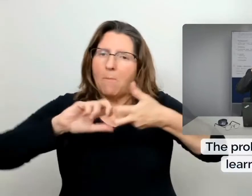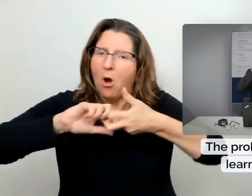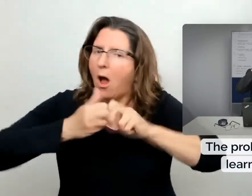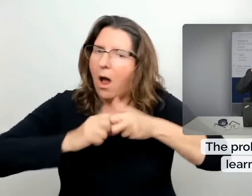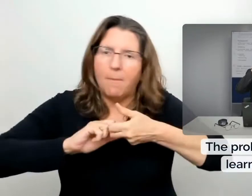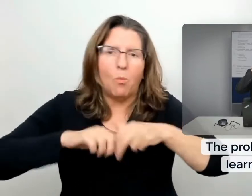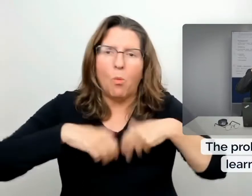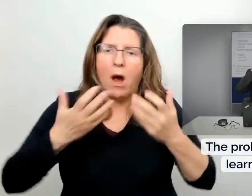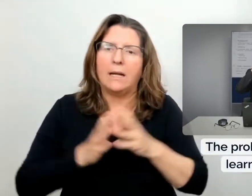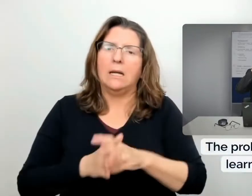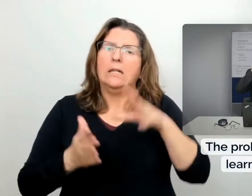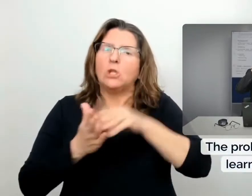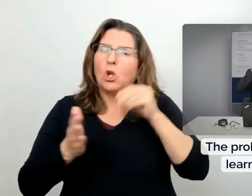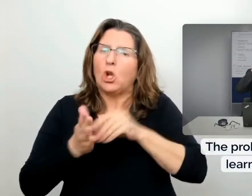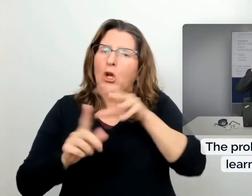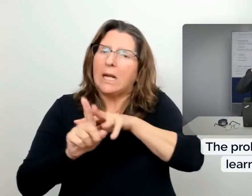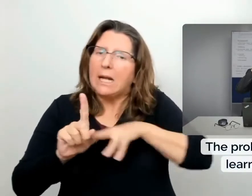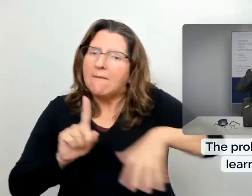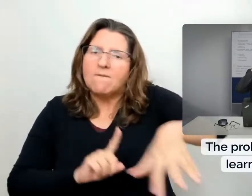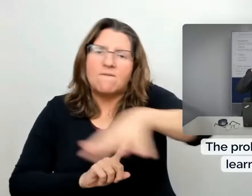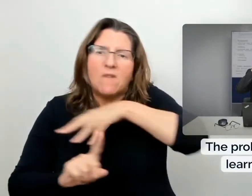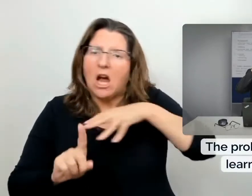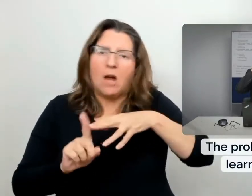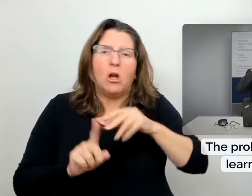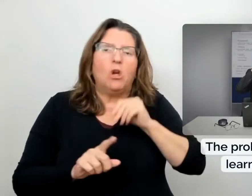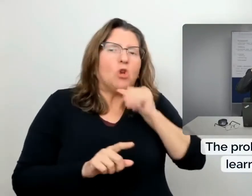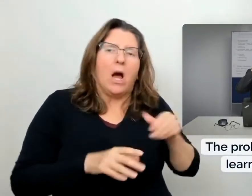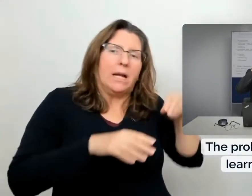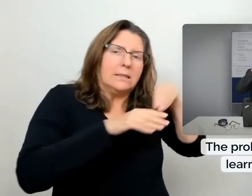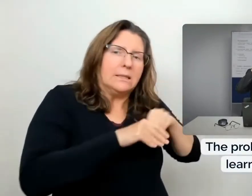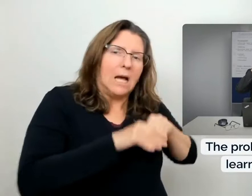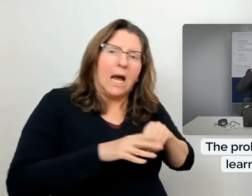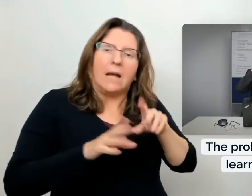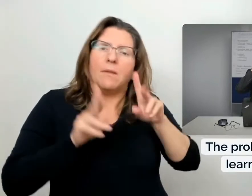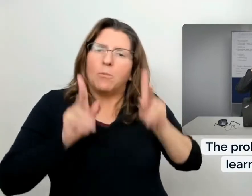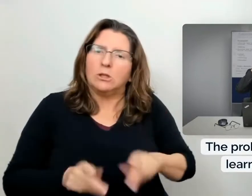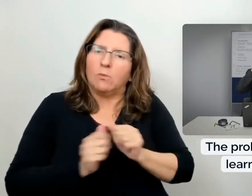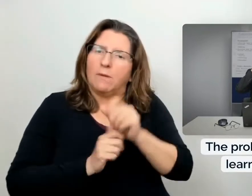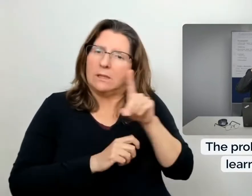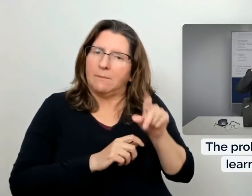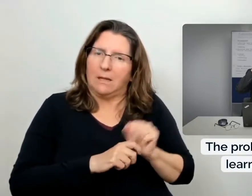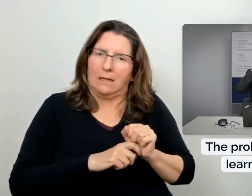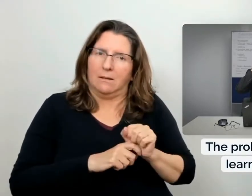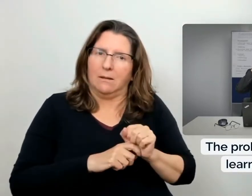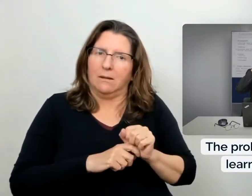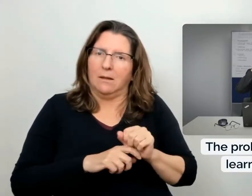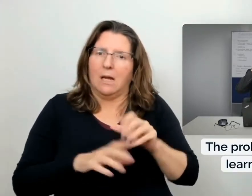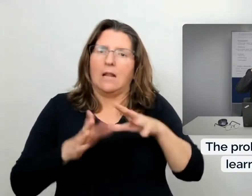The problem is with the learning environment, not the student with the disability.